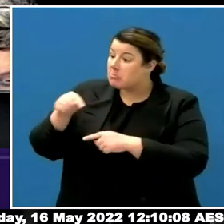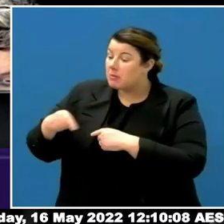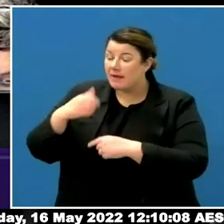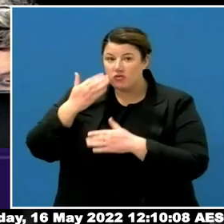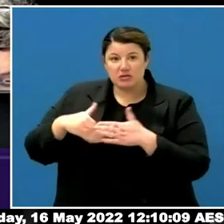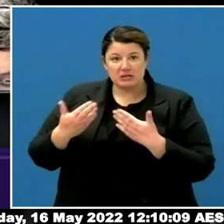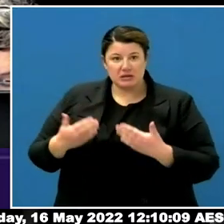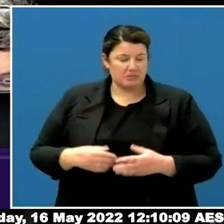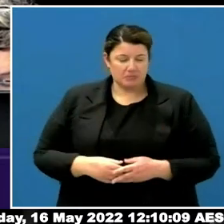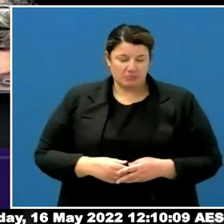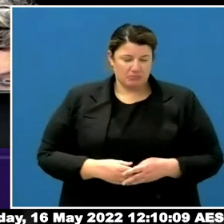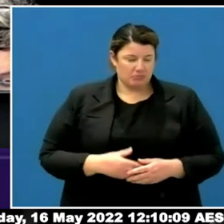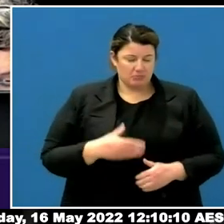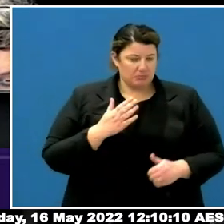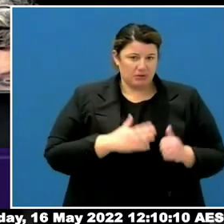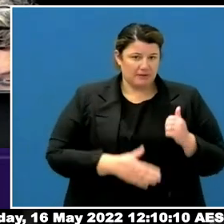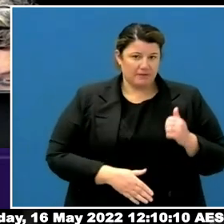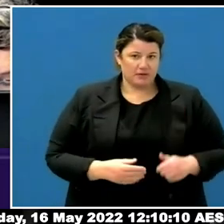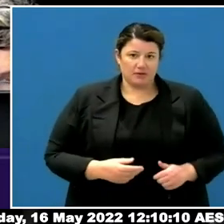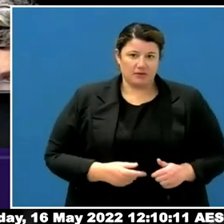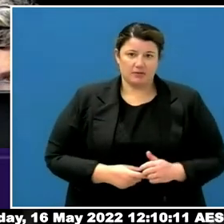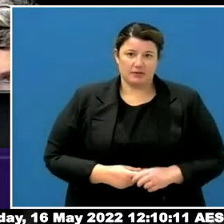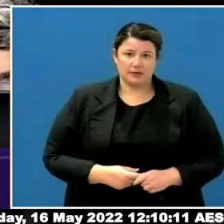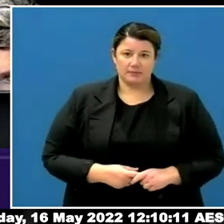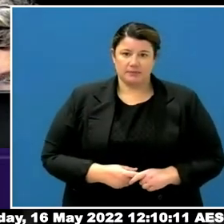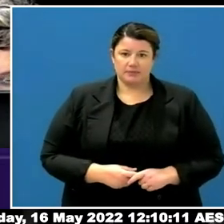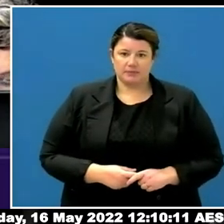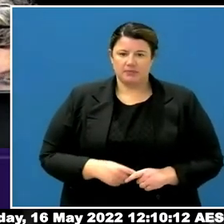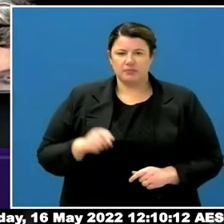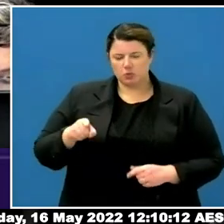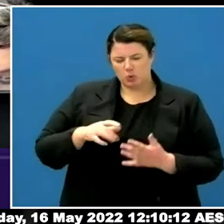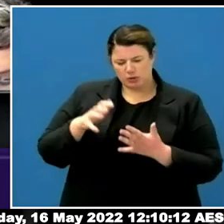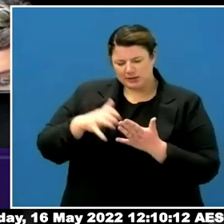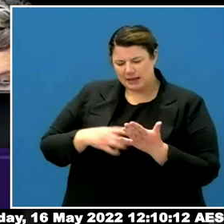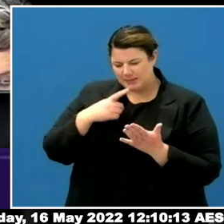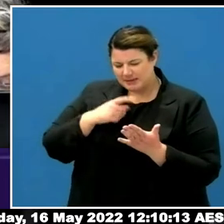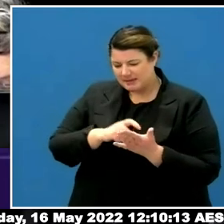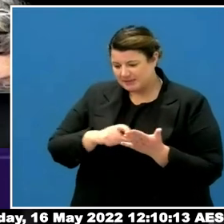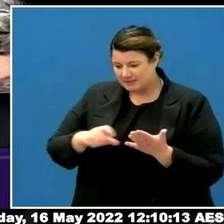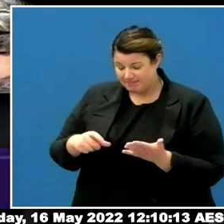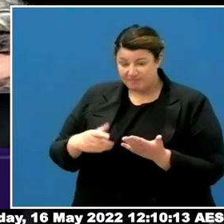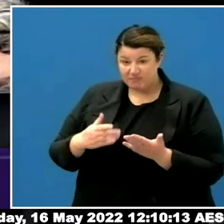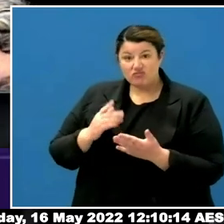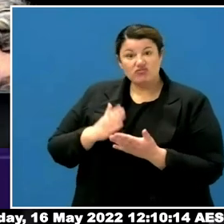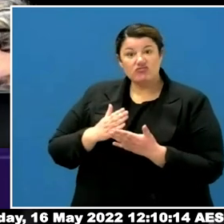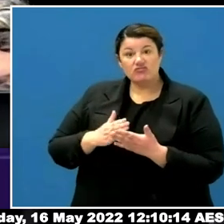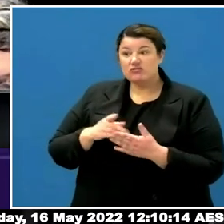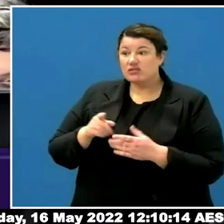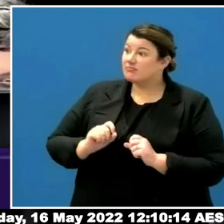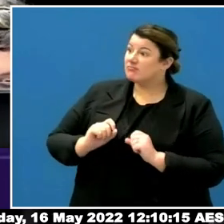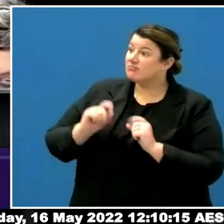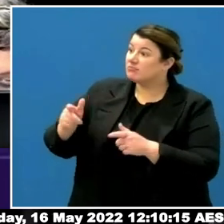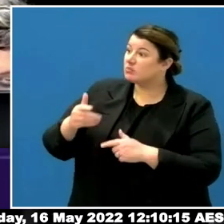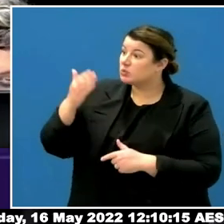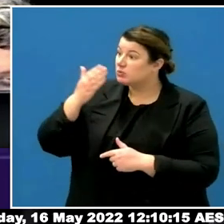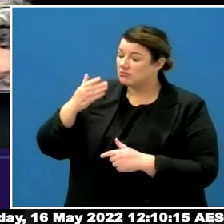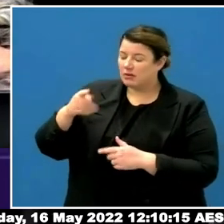In your statement I think you say, and I'll just read it: "The reality is that we just do not know exactly what Jason did each day there, how he